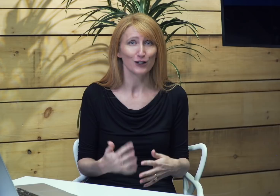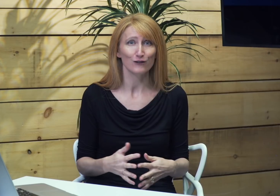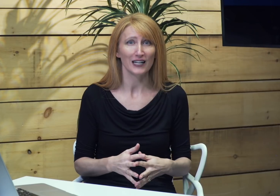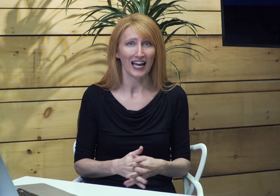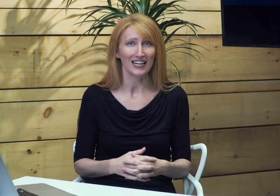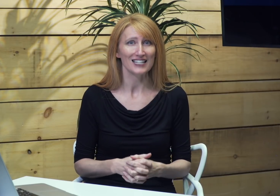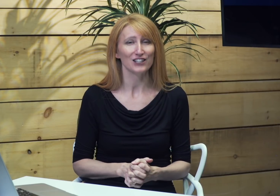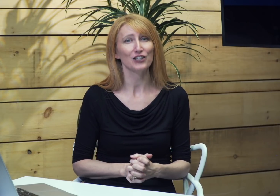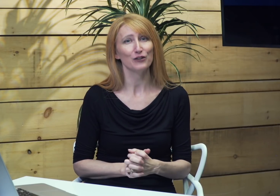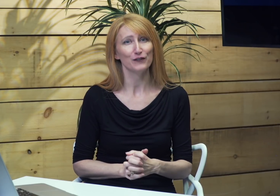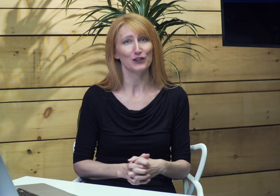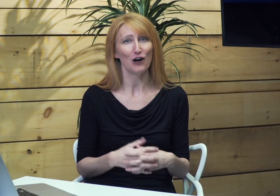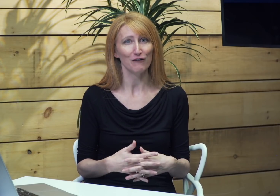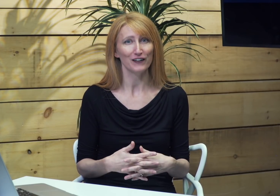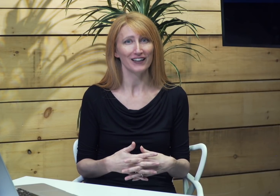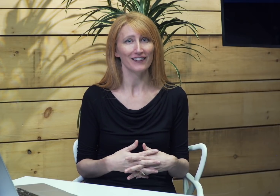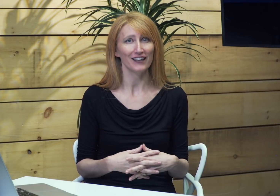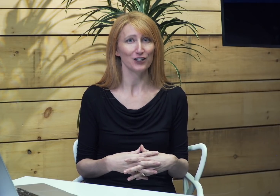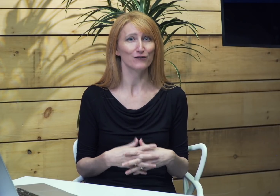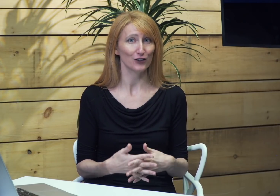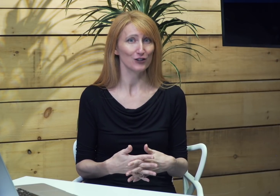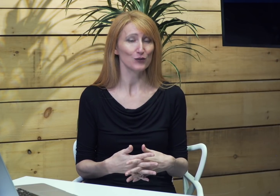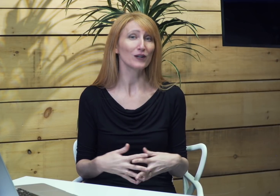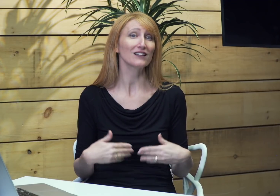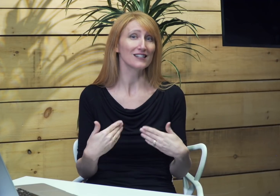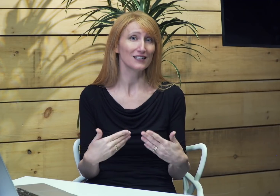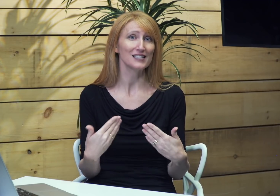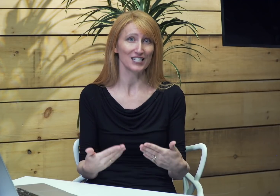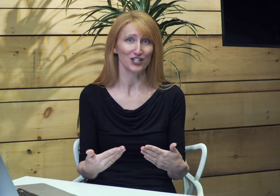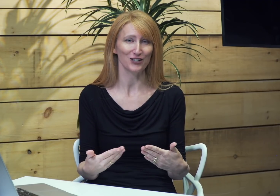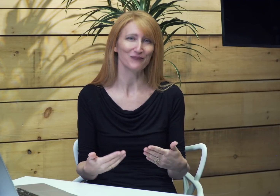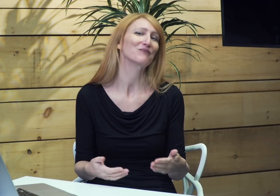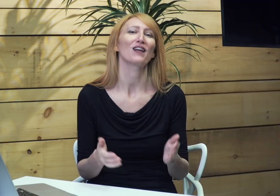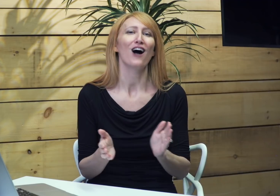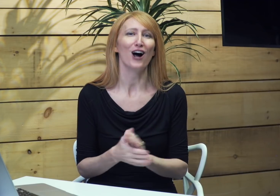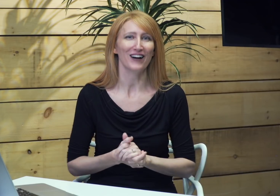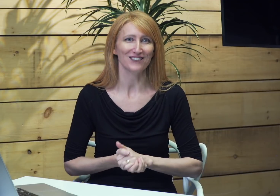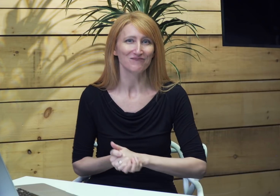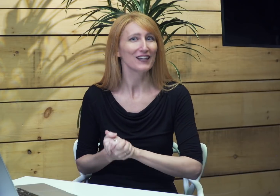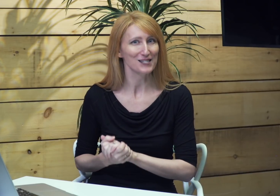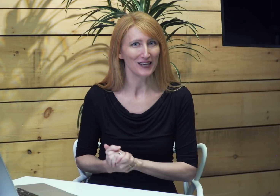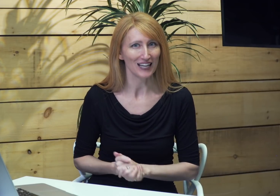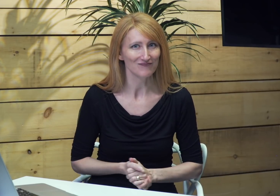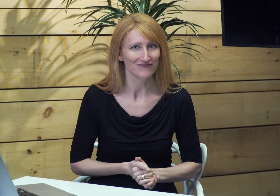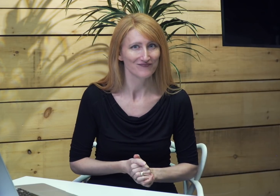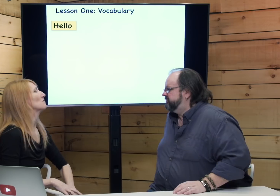and over again until you feel confident that you've learned what the lesson is teaching you. Alright, let's begin!